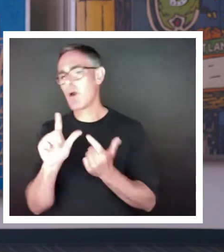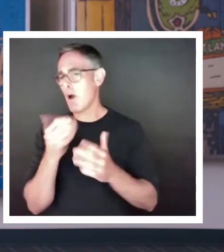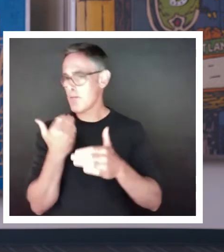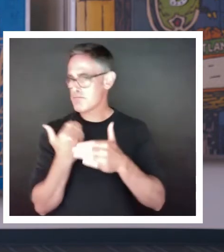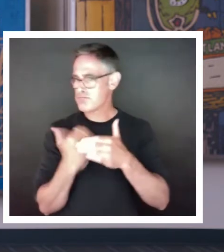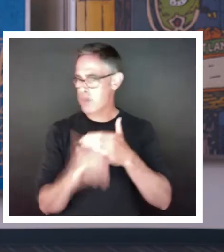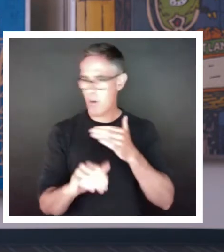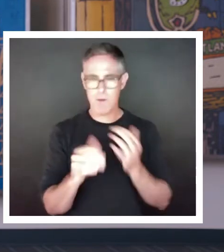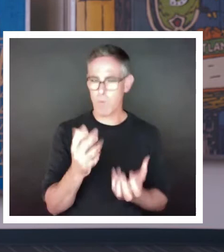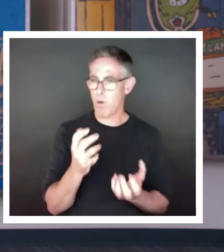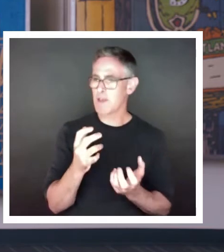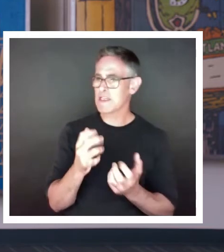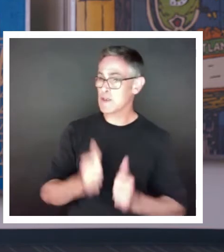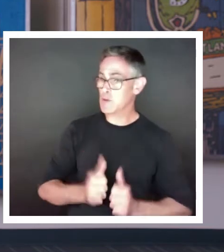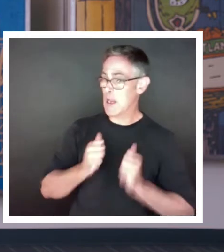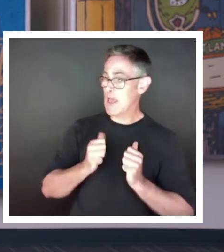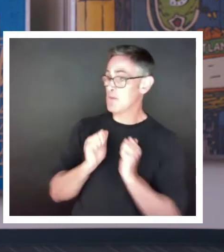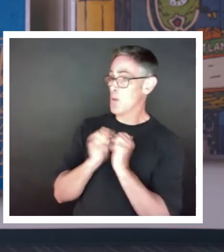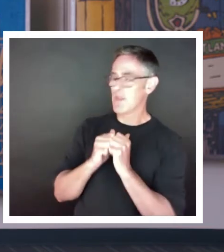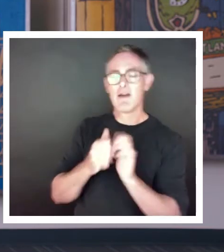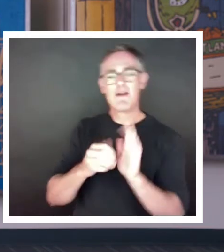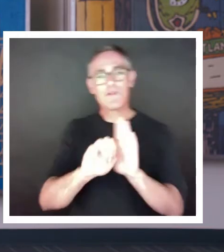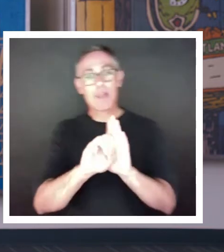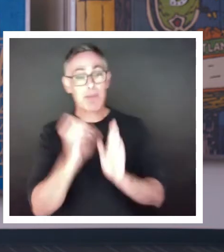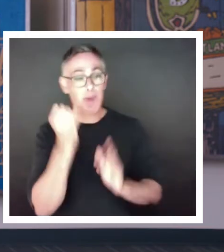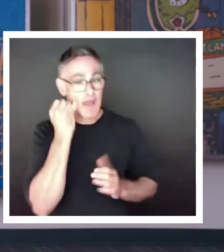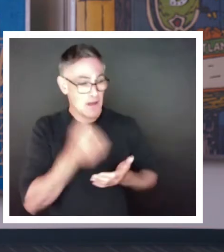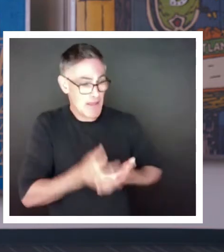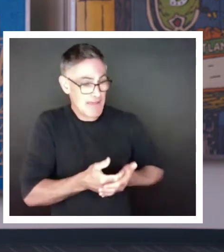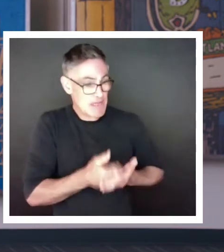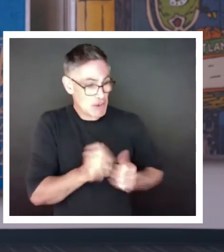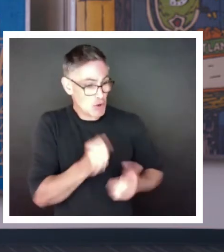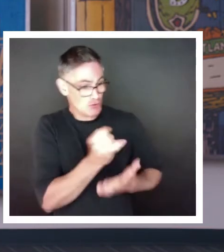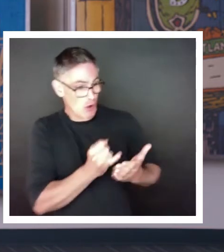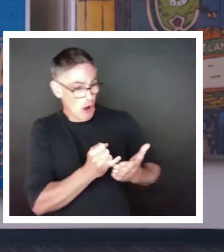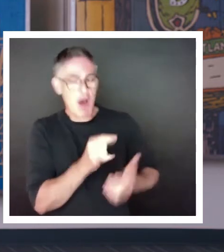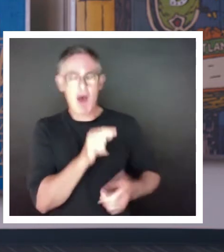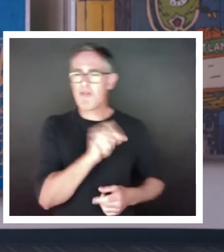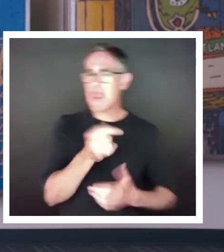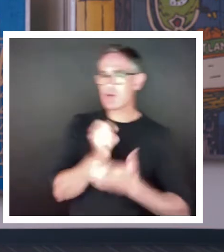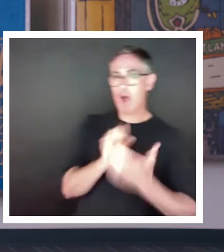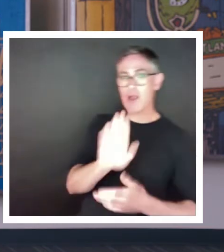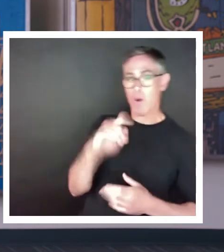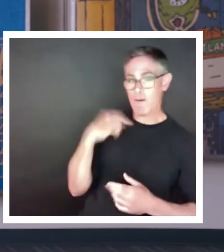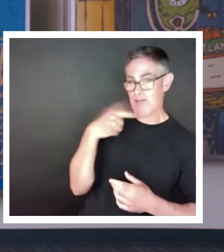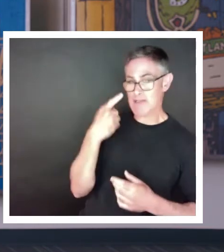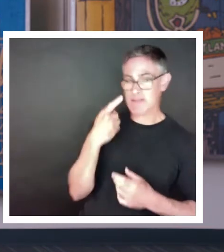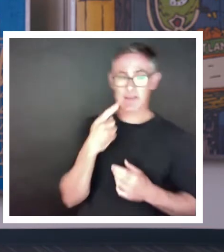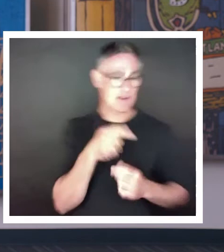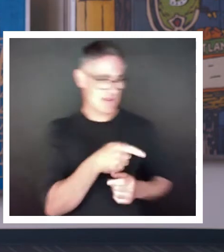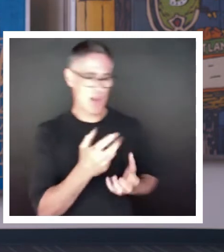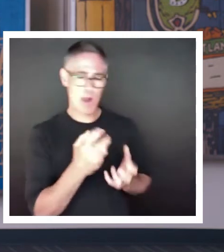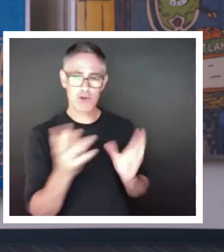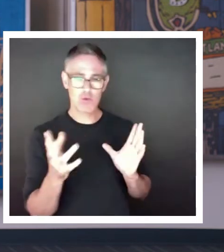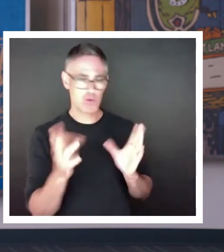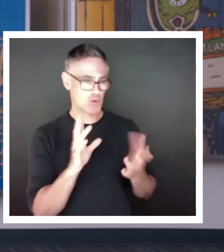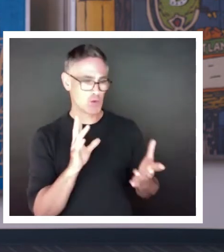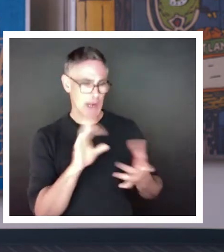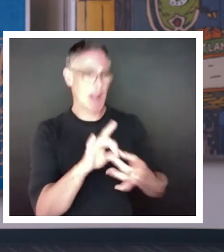For example, if an infant could draw, they would draw your face. They want to connect with us right from the time they're born.